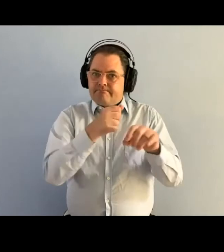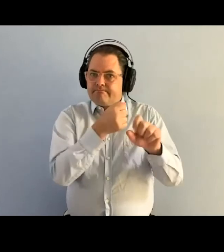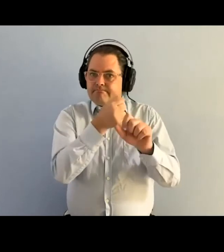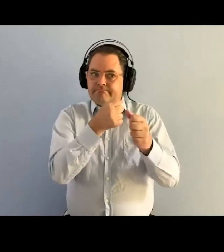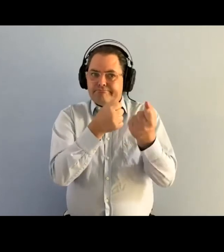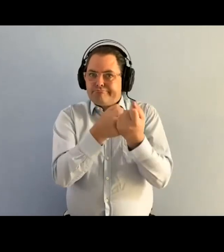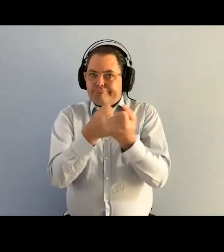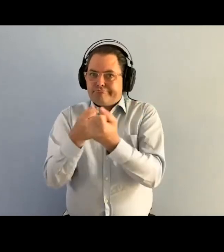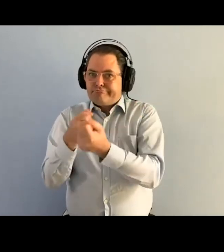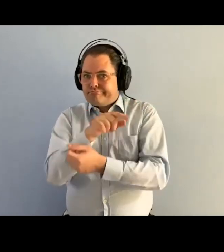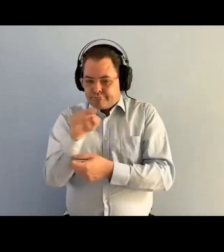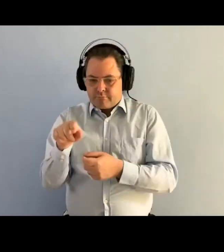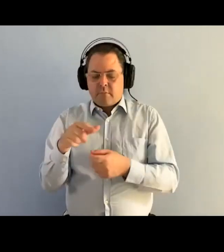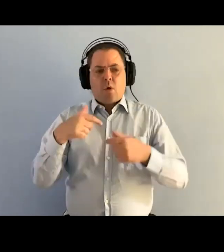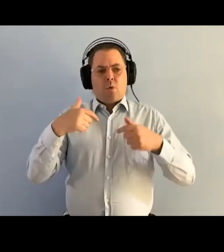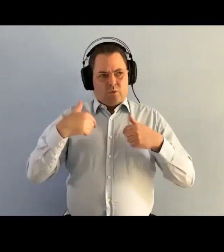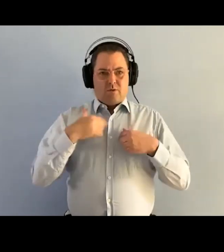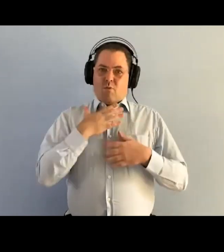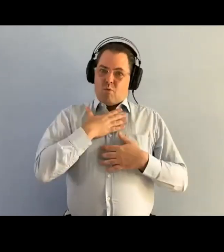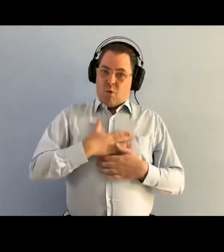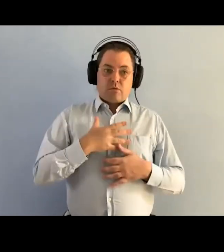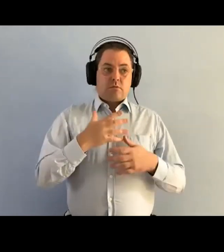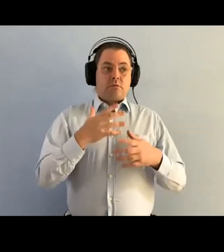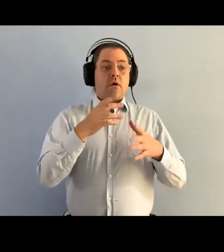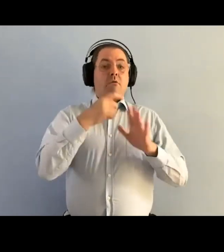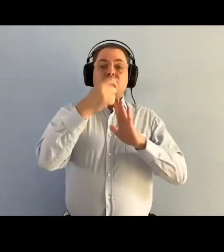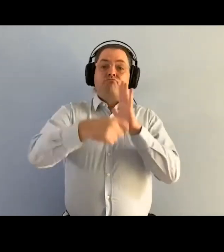level. For the COVID response we have initiated